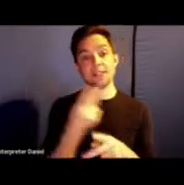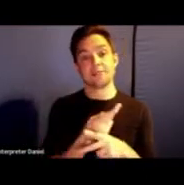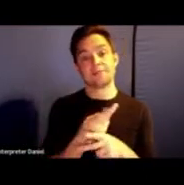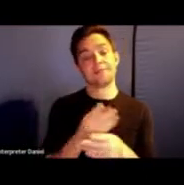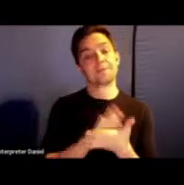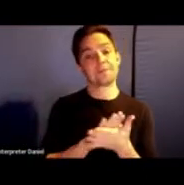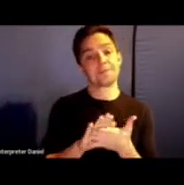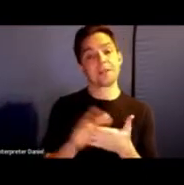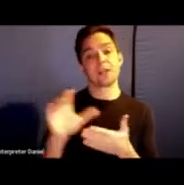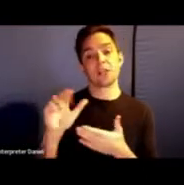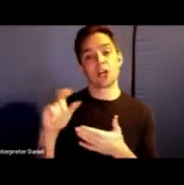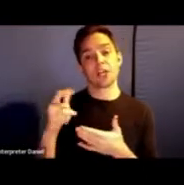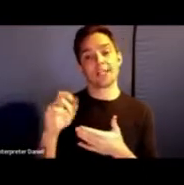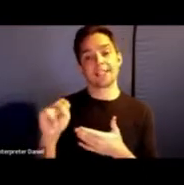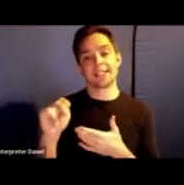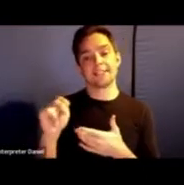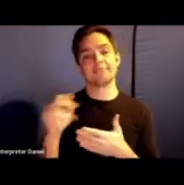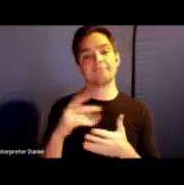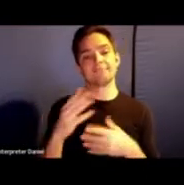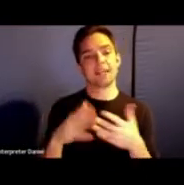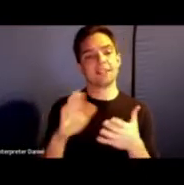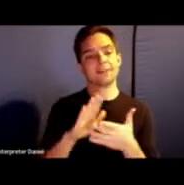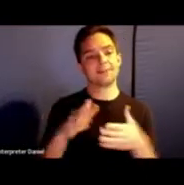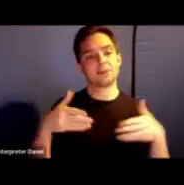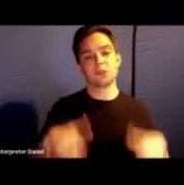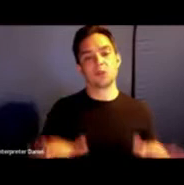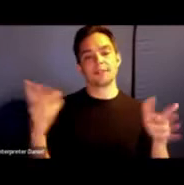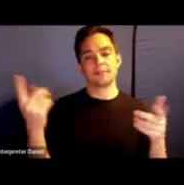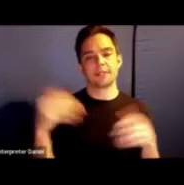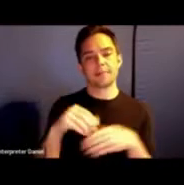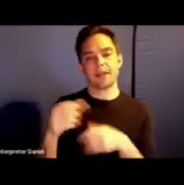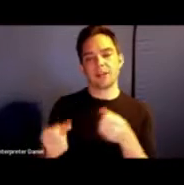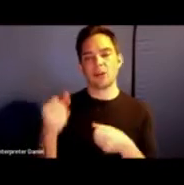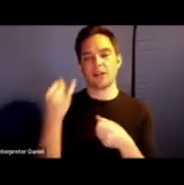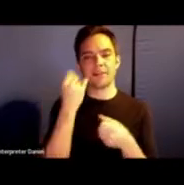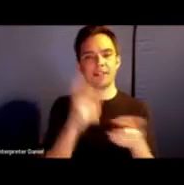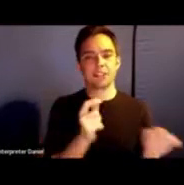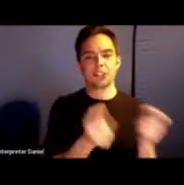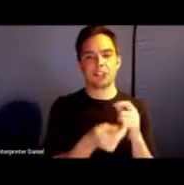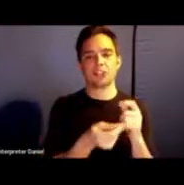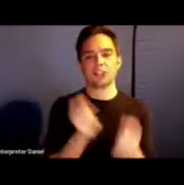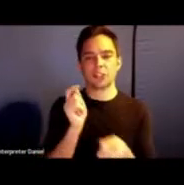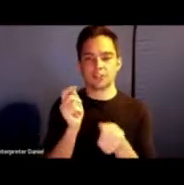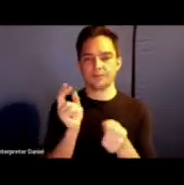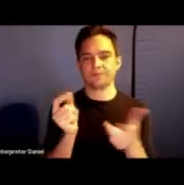my car, depending on the season, just in case, I need to go from a meeting with a purchase thing and then into a professional